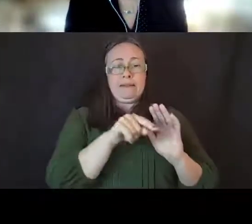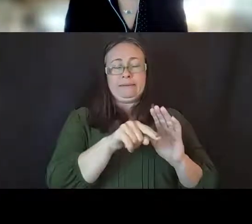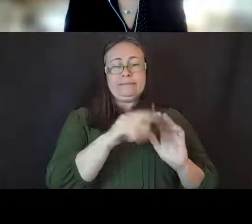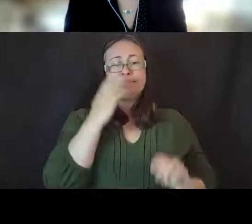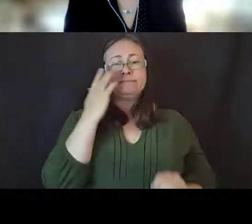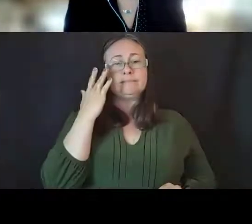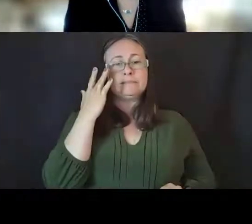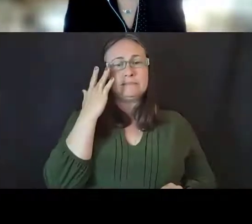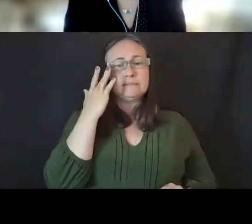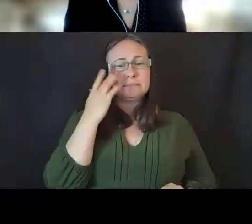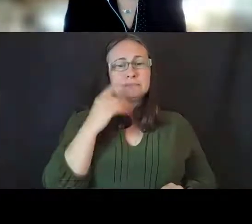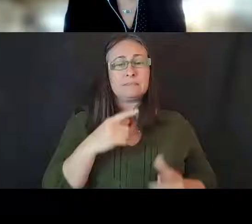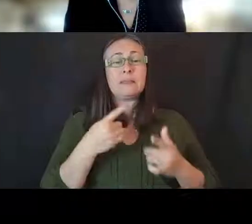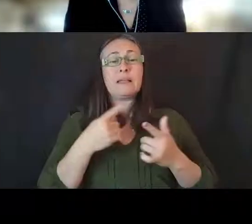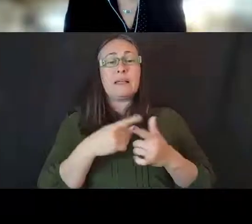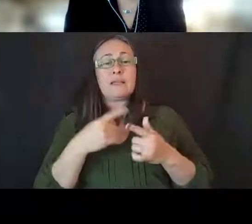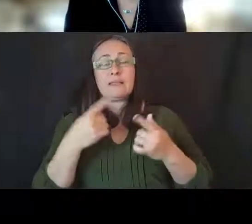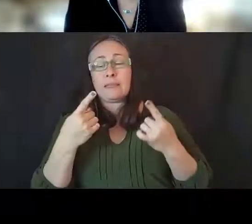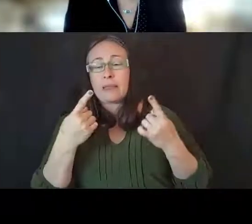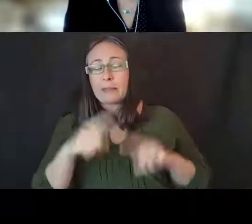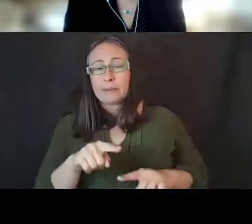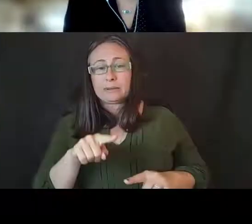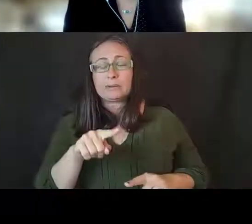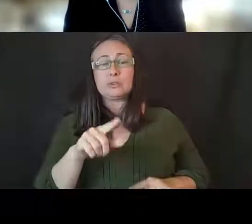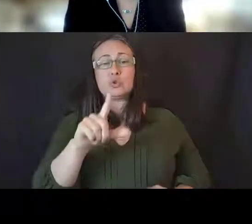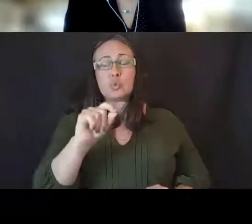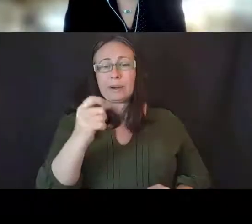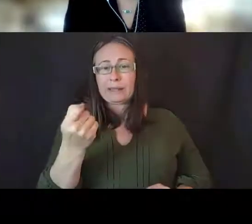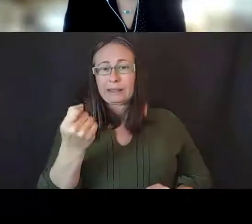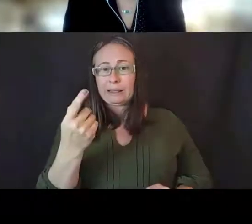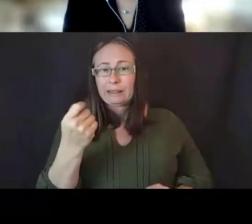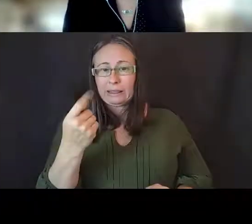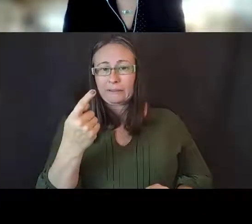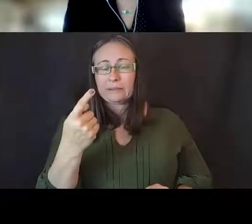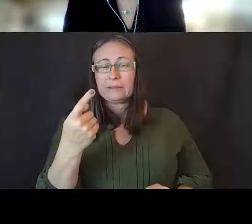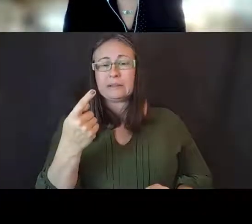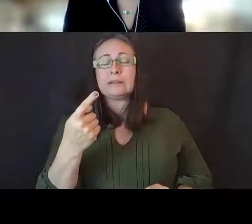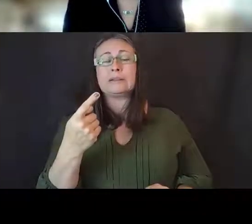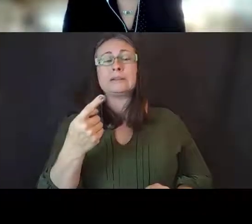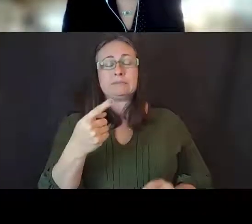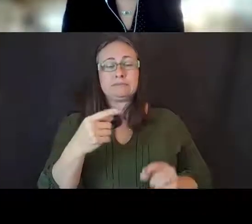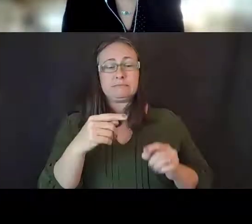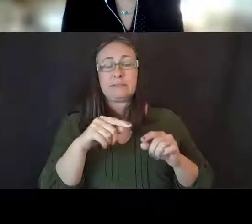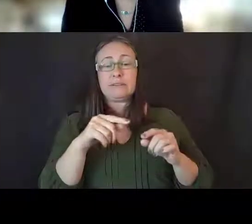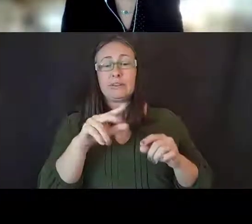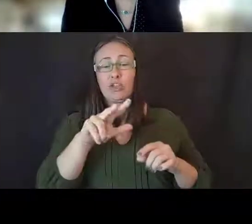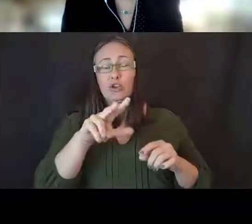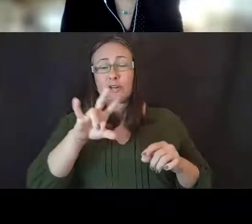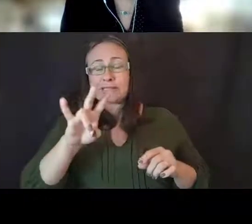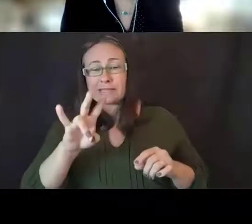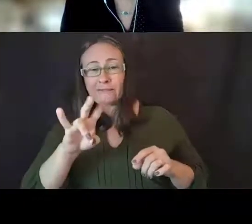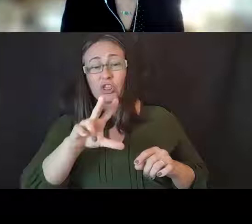and a 2011 study of 122 different head and neck cancer cell lines revealed that 37 or 30 percent